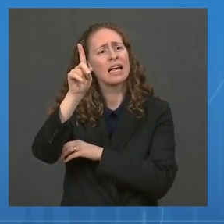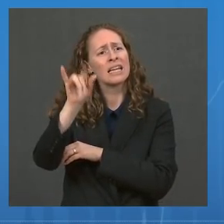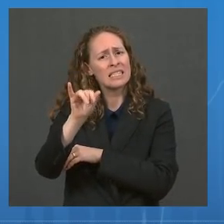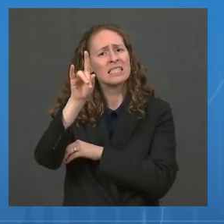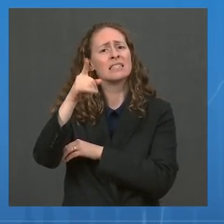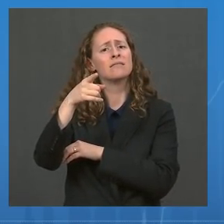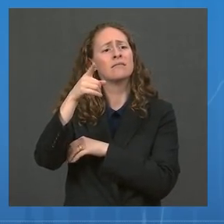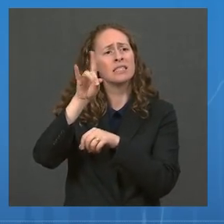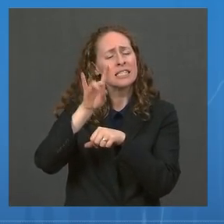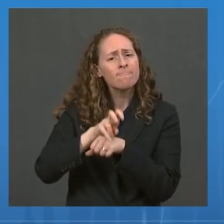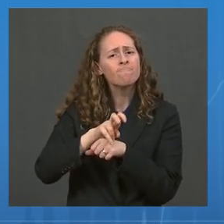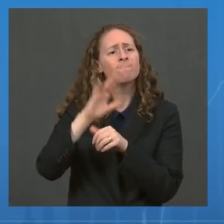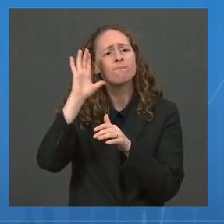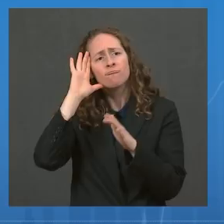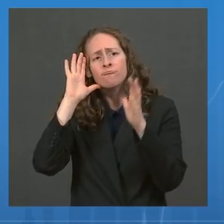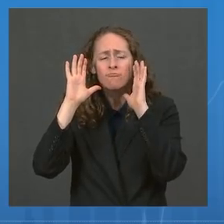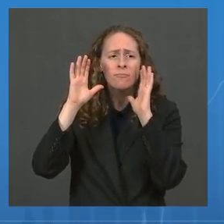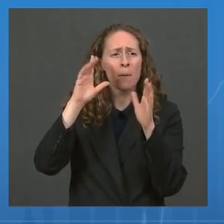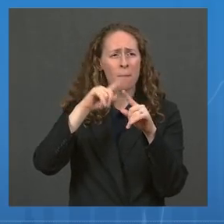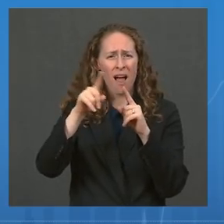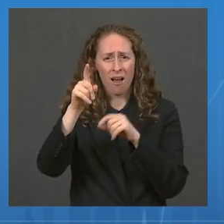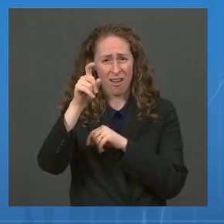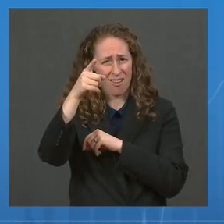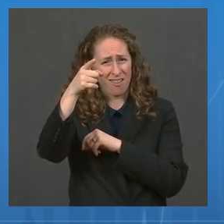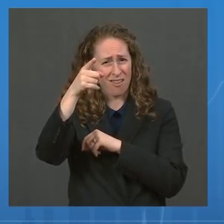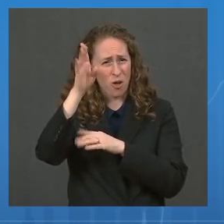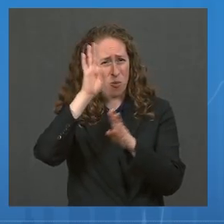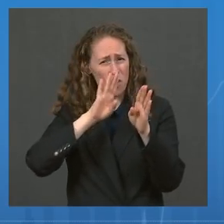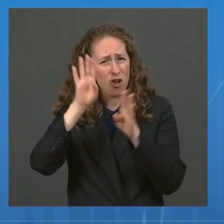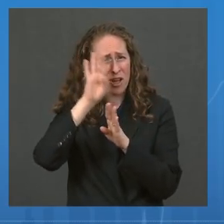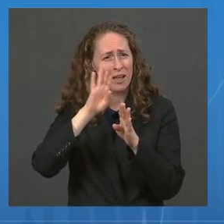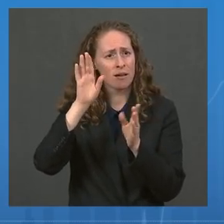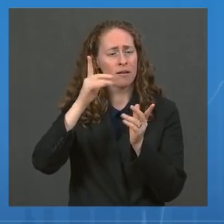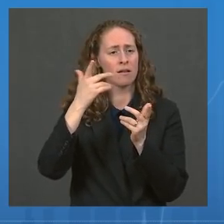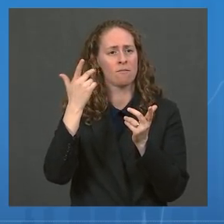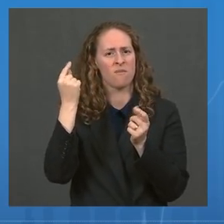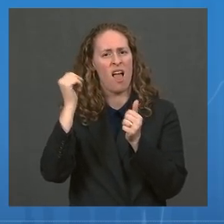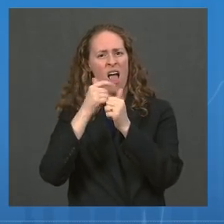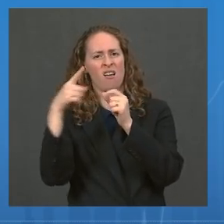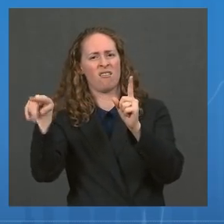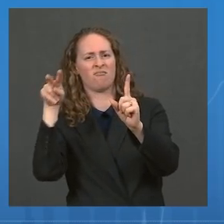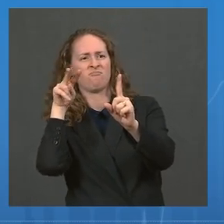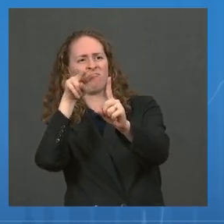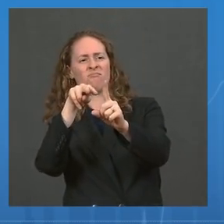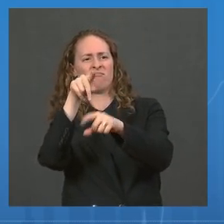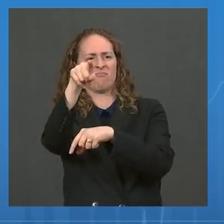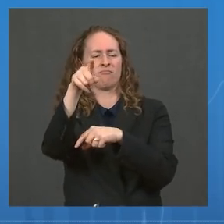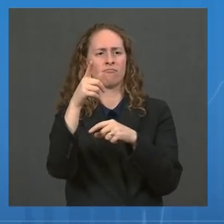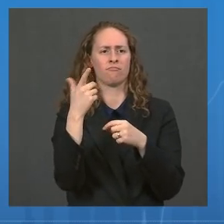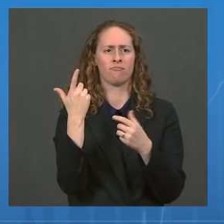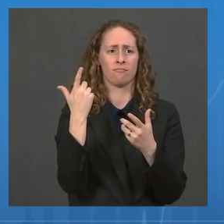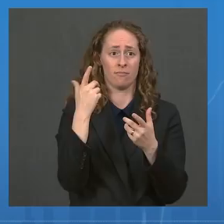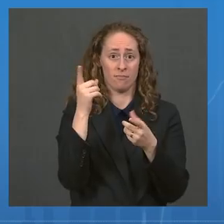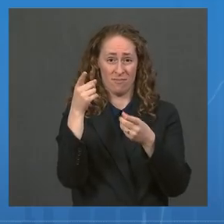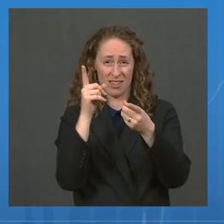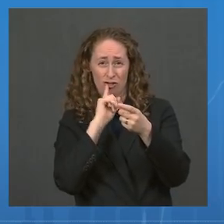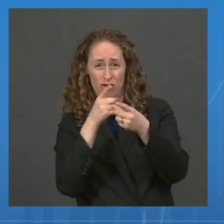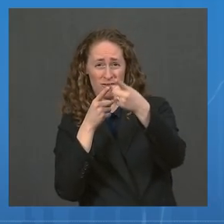But are you worried about how this will appear and perhaps shake confidence in the process? Dr. Walensky: Thank you, Meg, for that question.